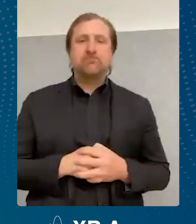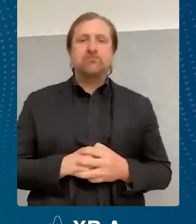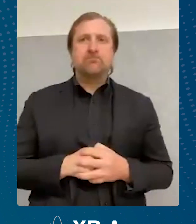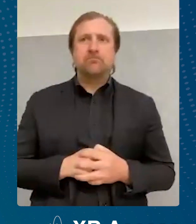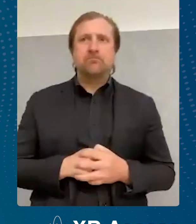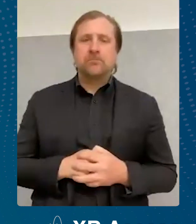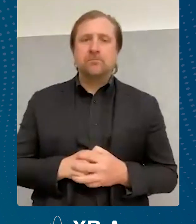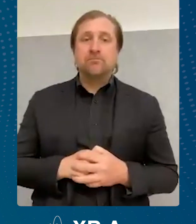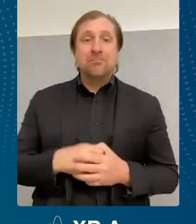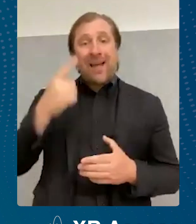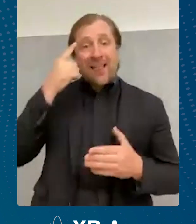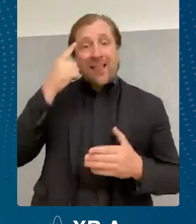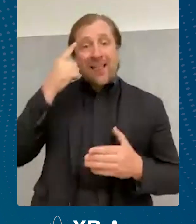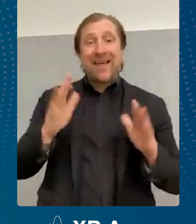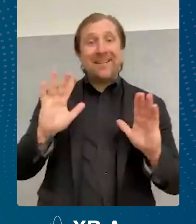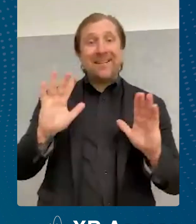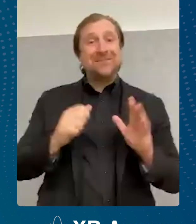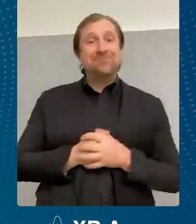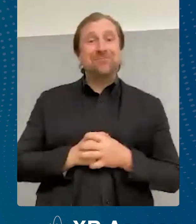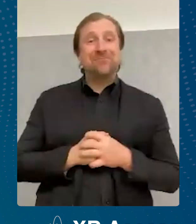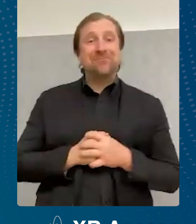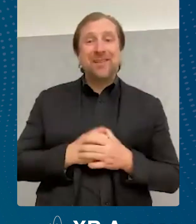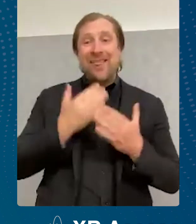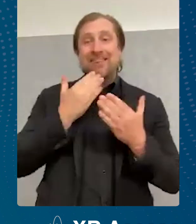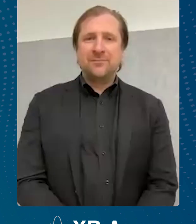And that's all I want to say. Thank you.